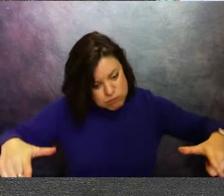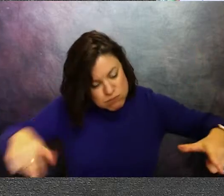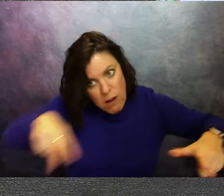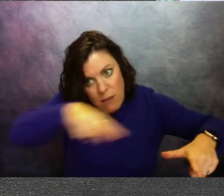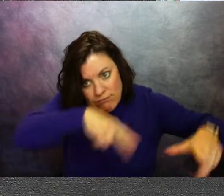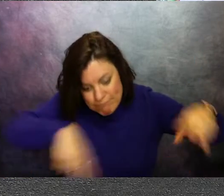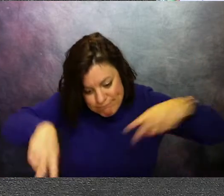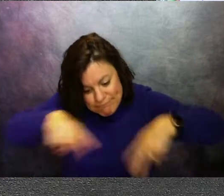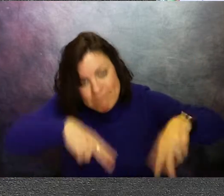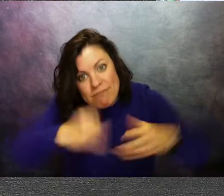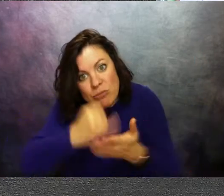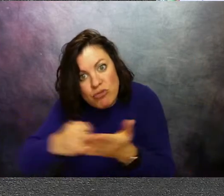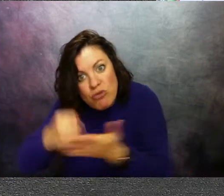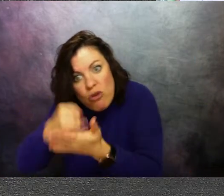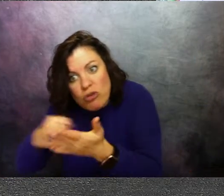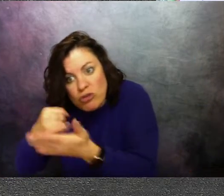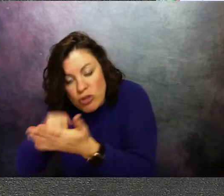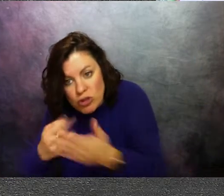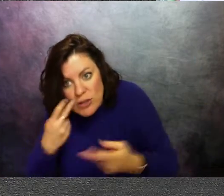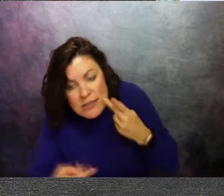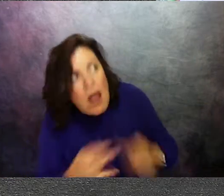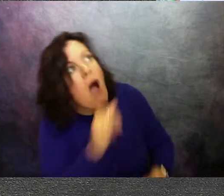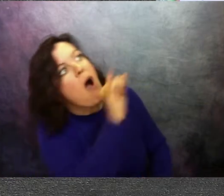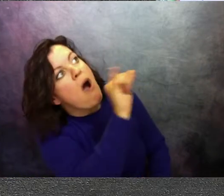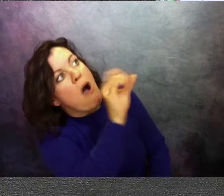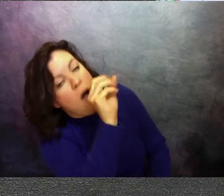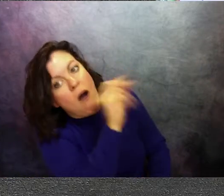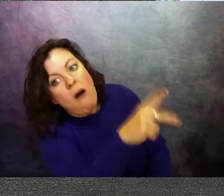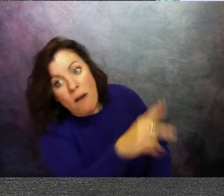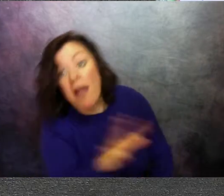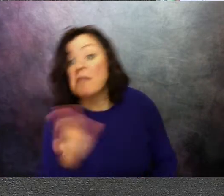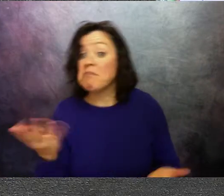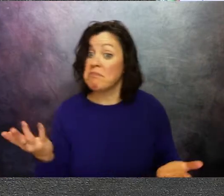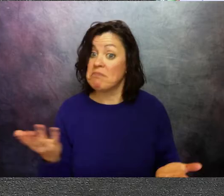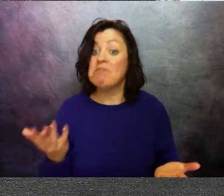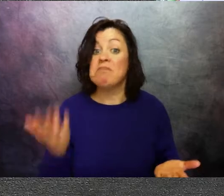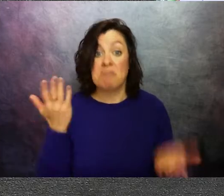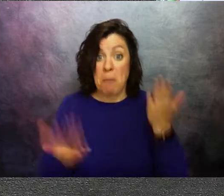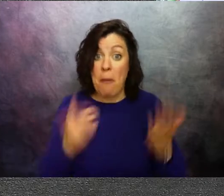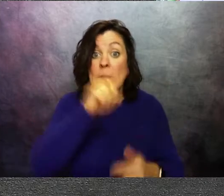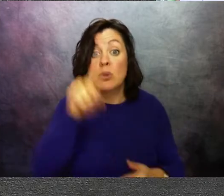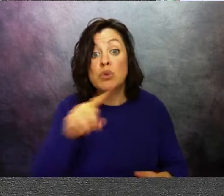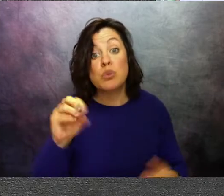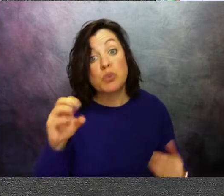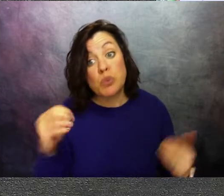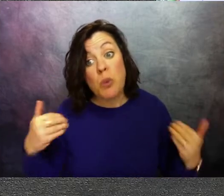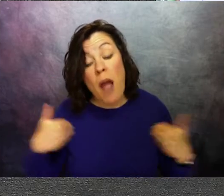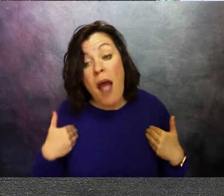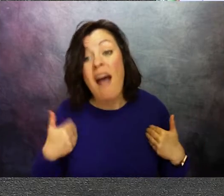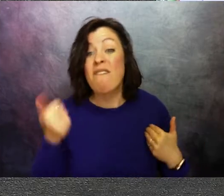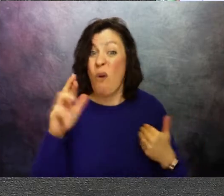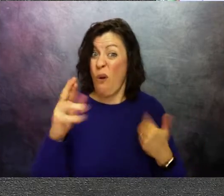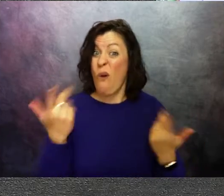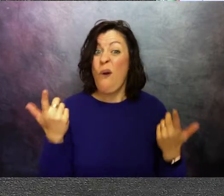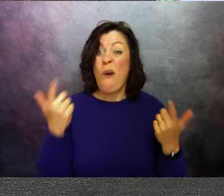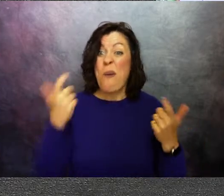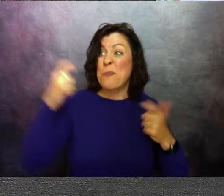Oh, okay. So it could be of a small place, like the zoo or it could be of a really big place,